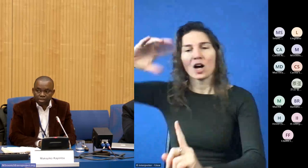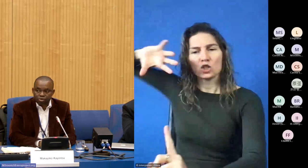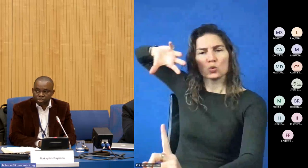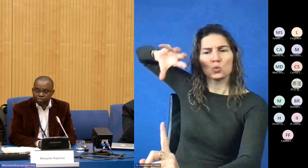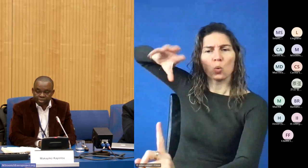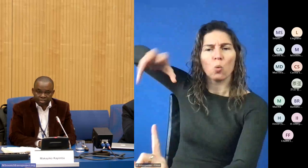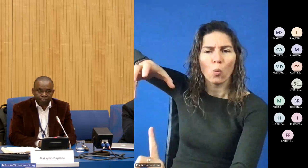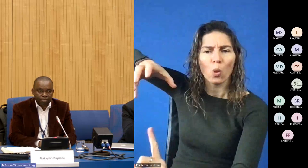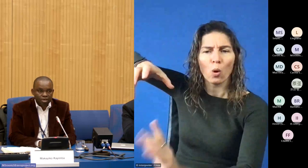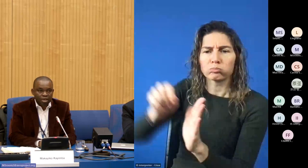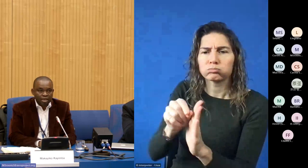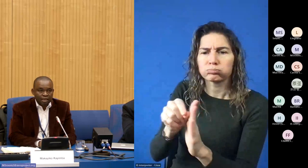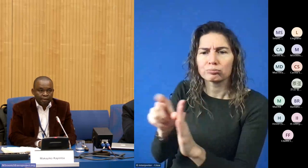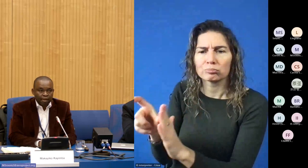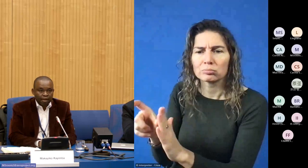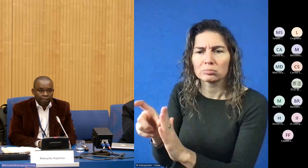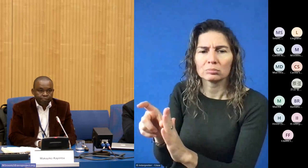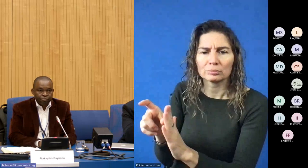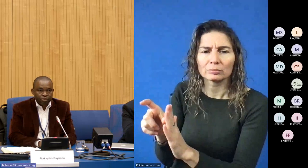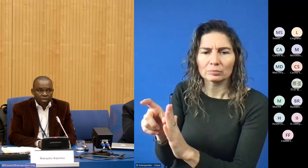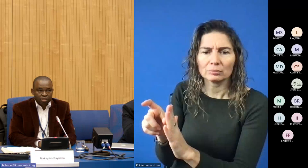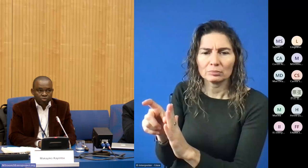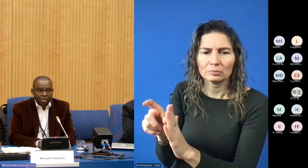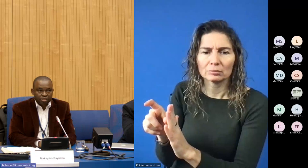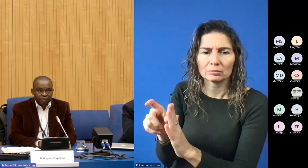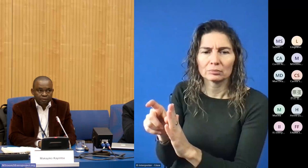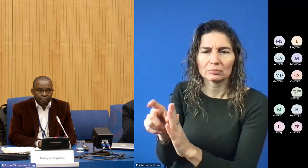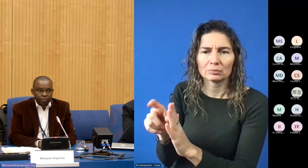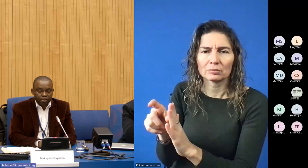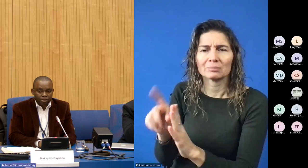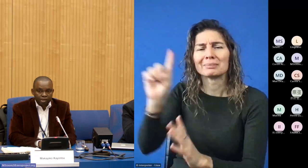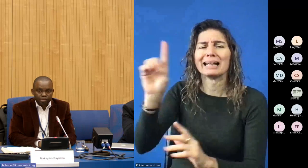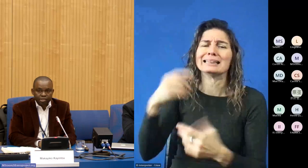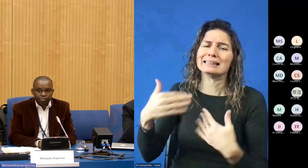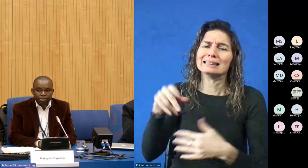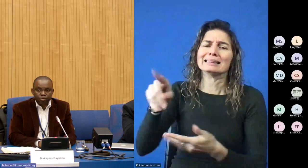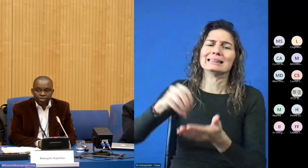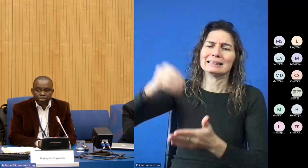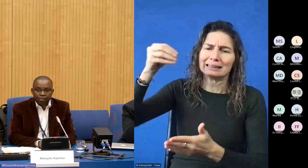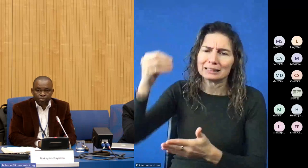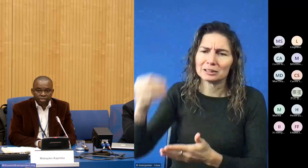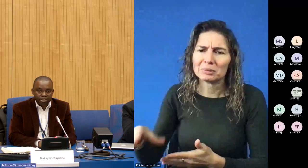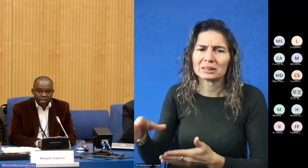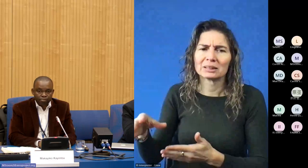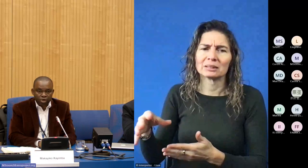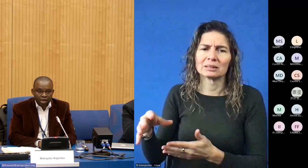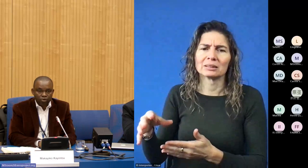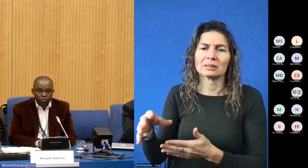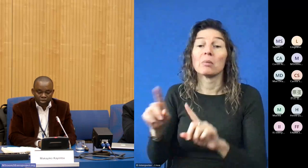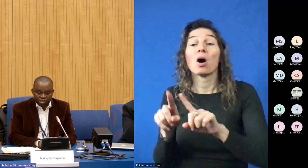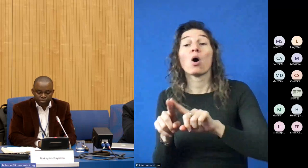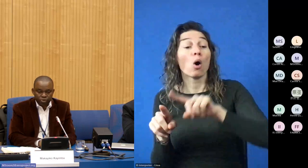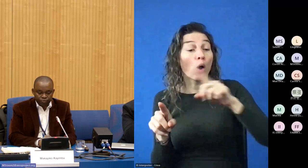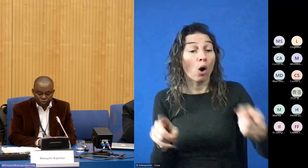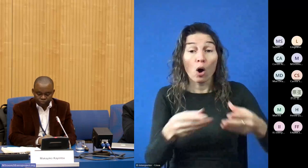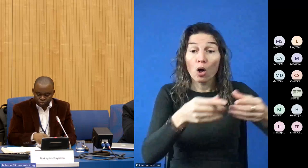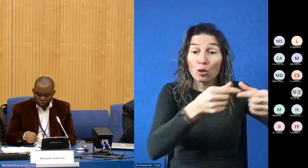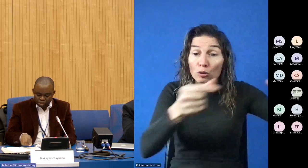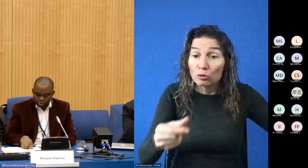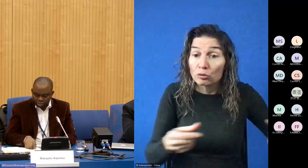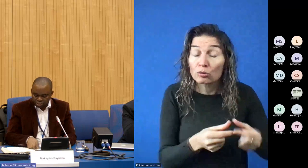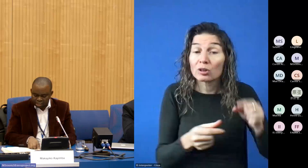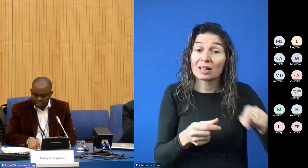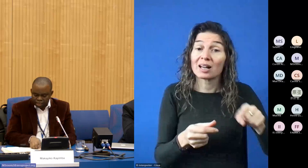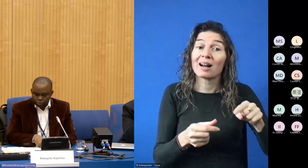but they are also expensive. The ones which are more sustainable are good ones because we